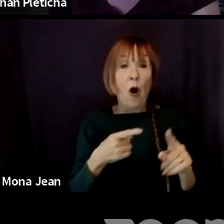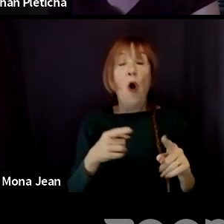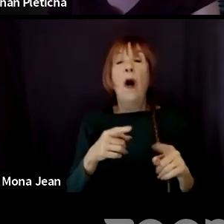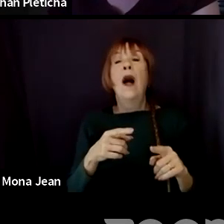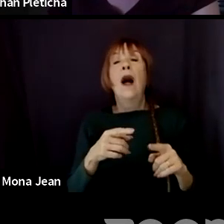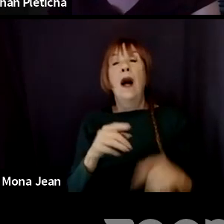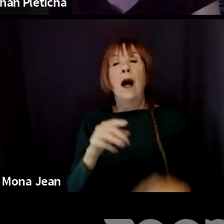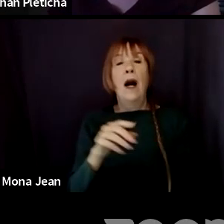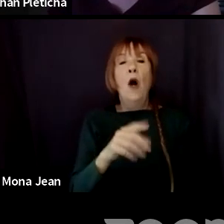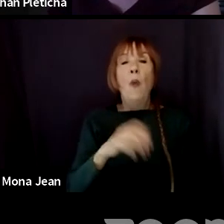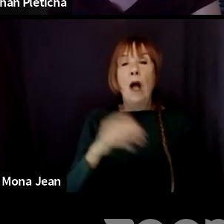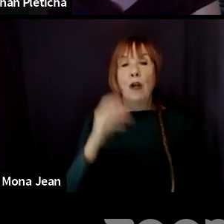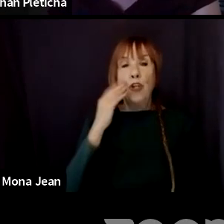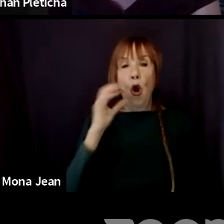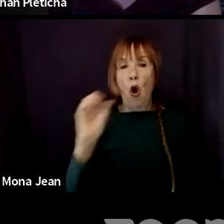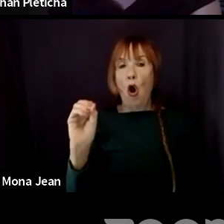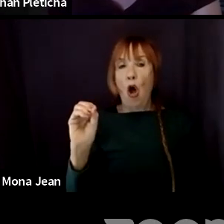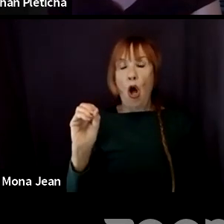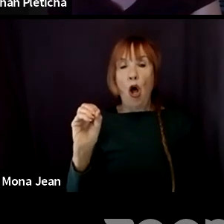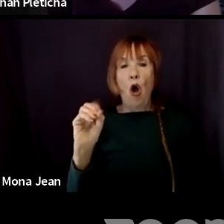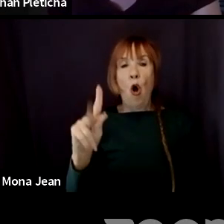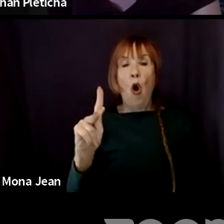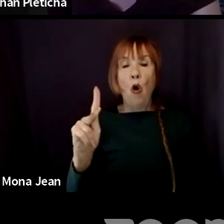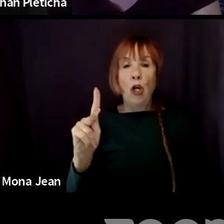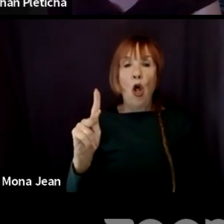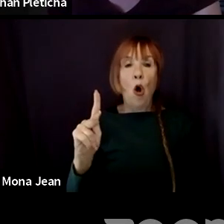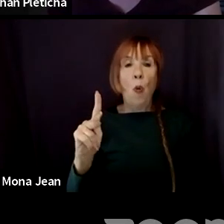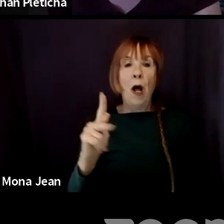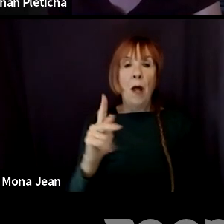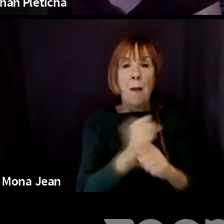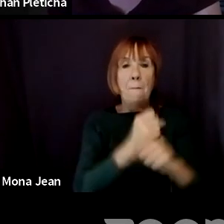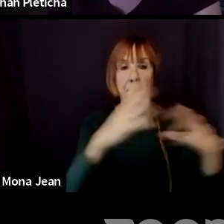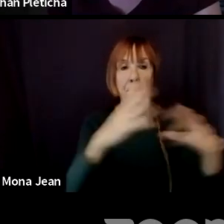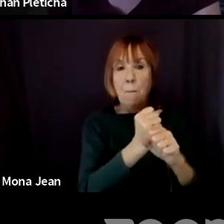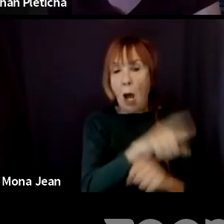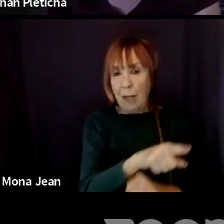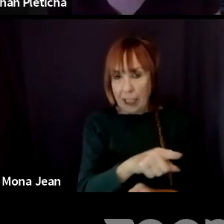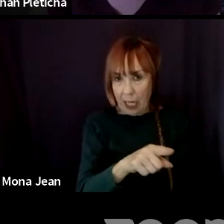And we got it to a huge company. And now this script gets me in any door,